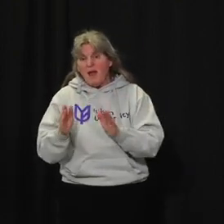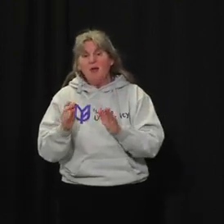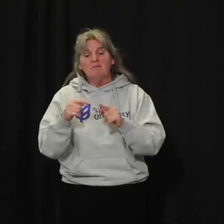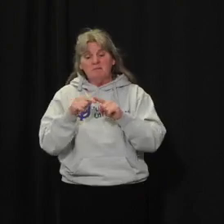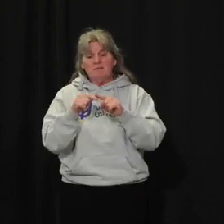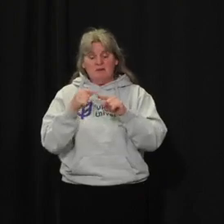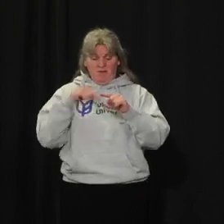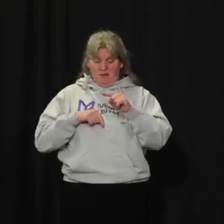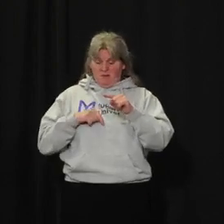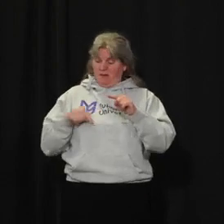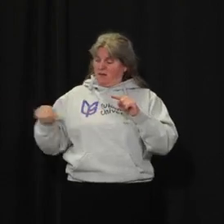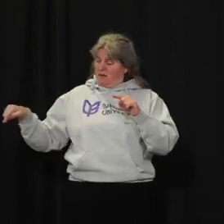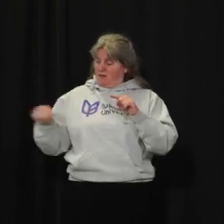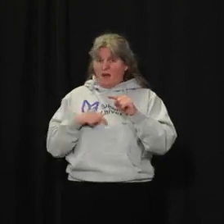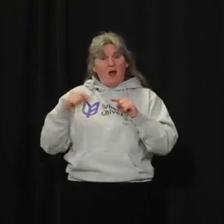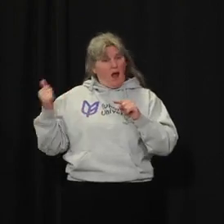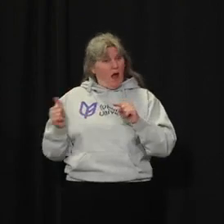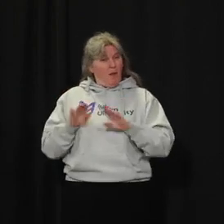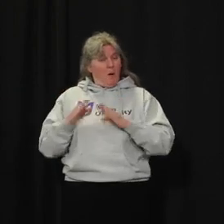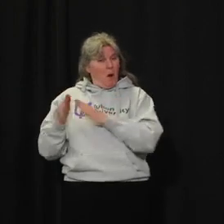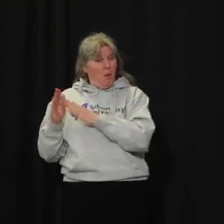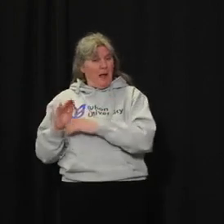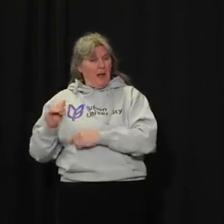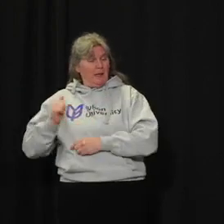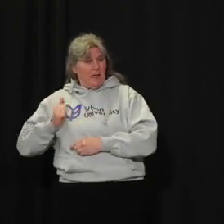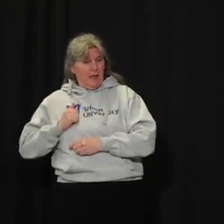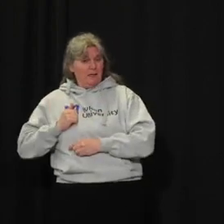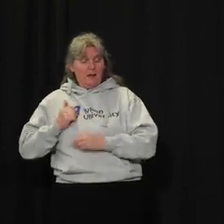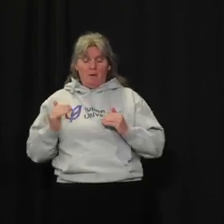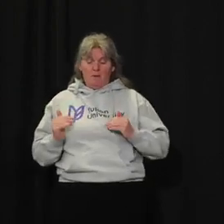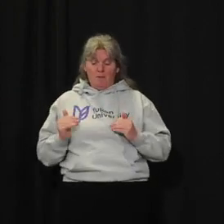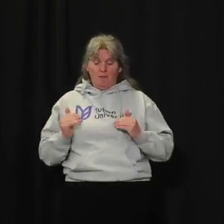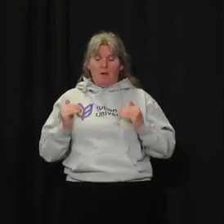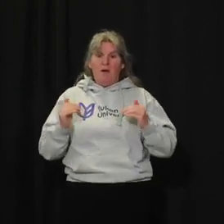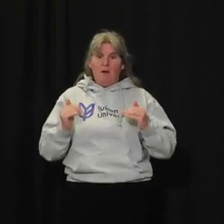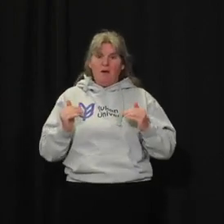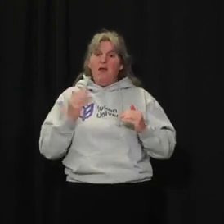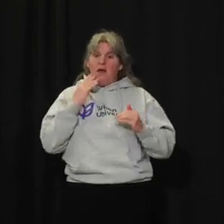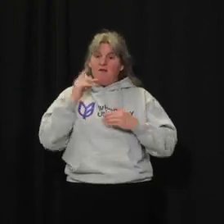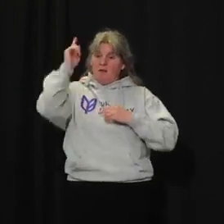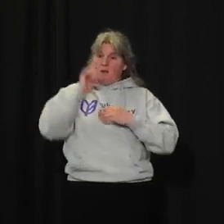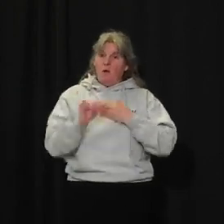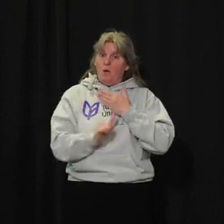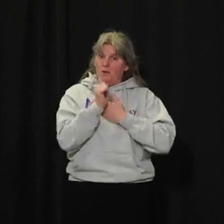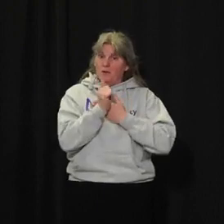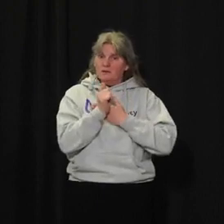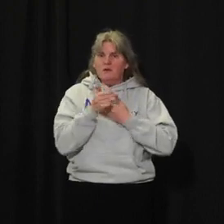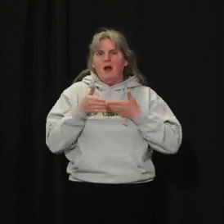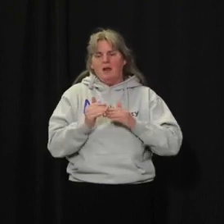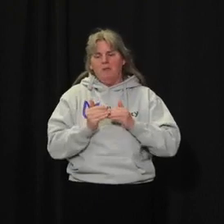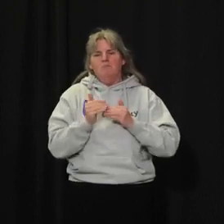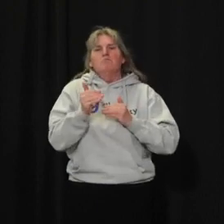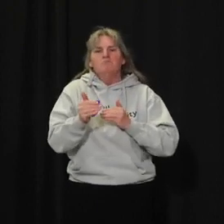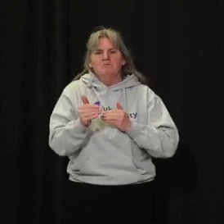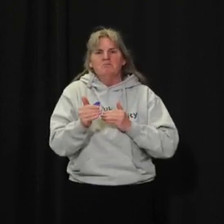out by most provinces, identifies that we will move from phase one when the risk levels allow.